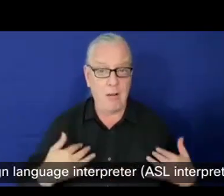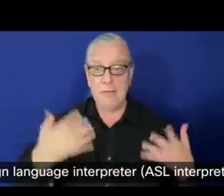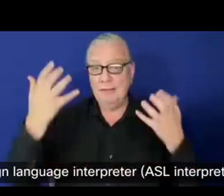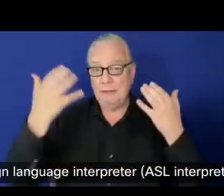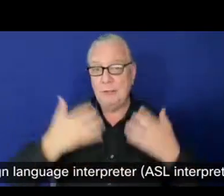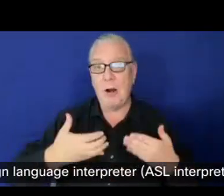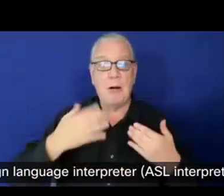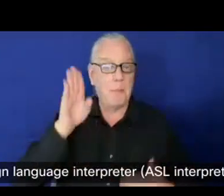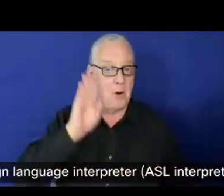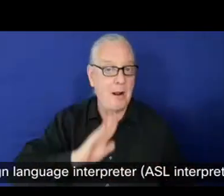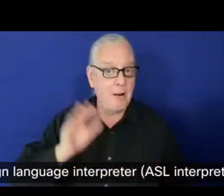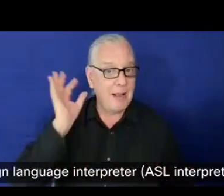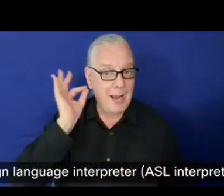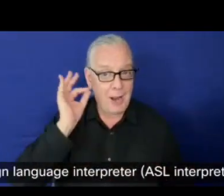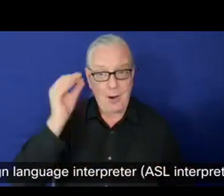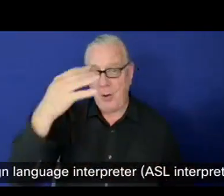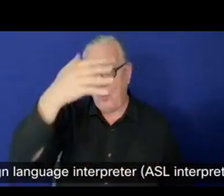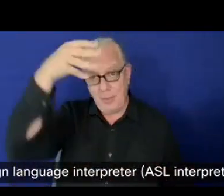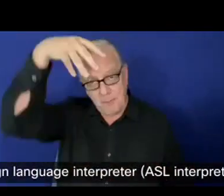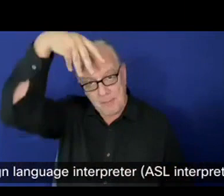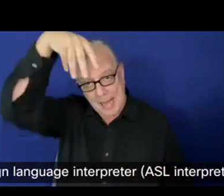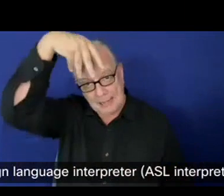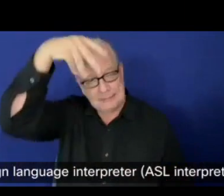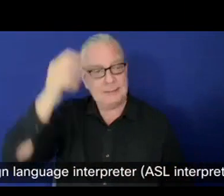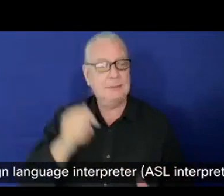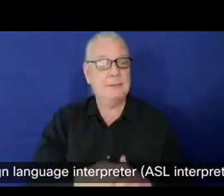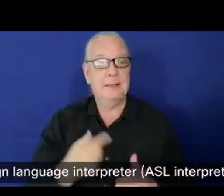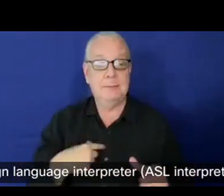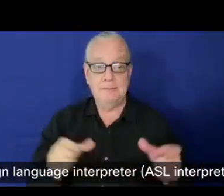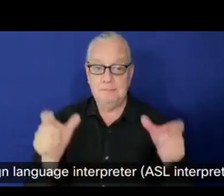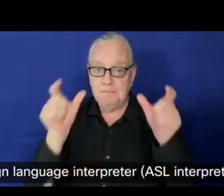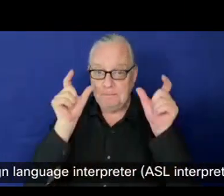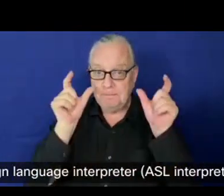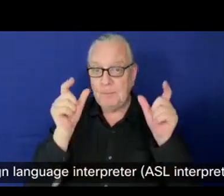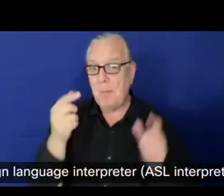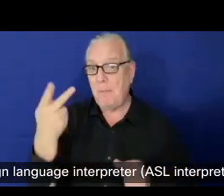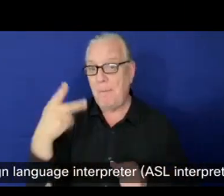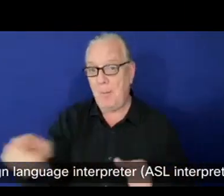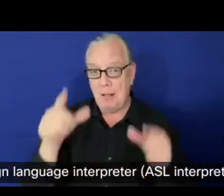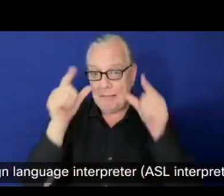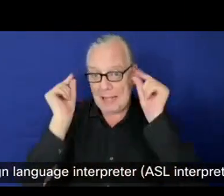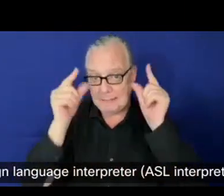hair with bangs. I am wearing purple eyeglasses and I have on